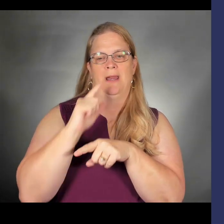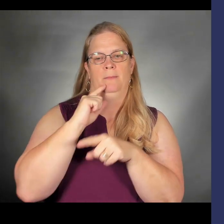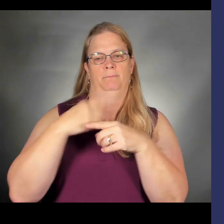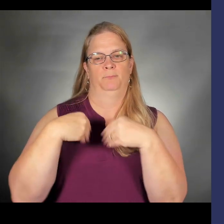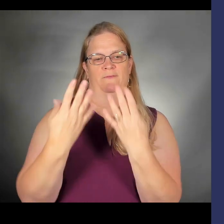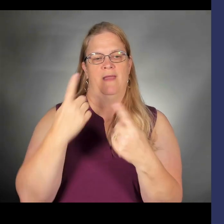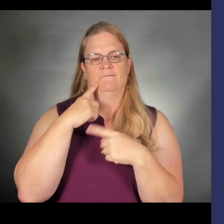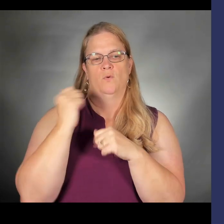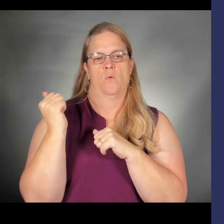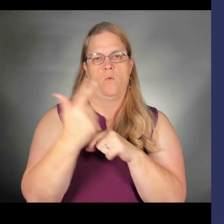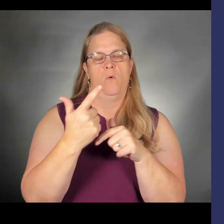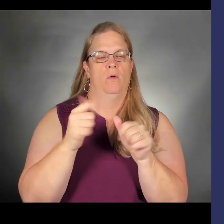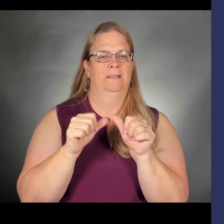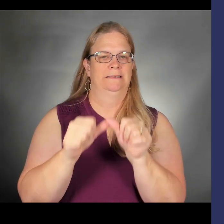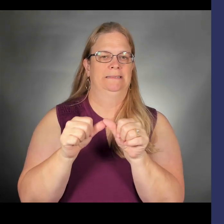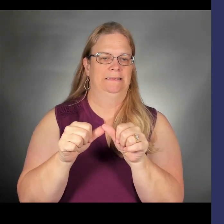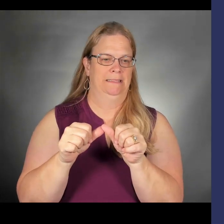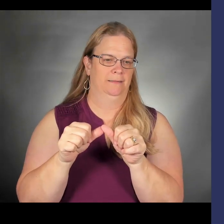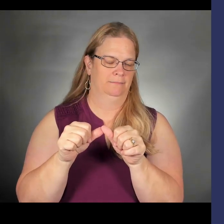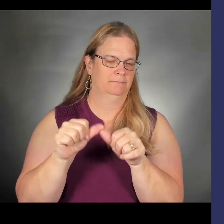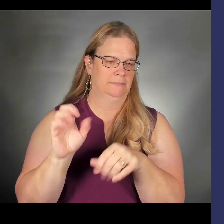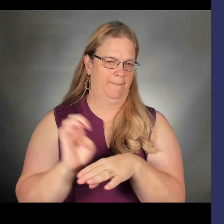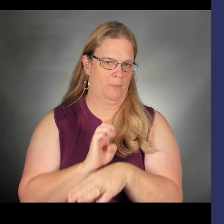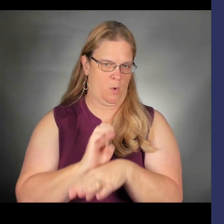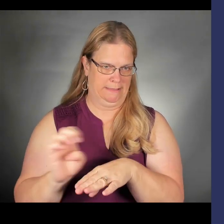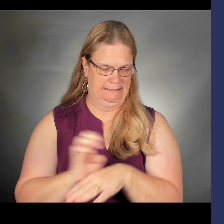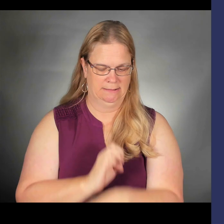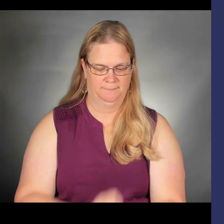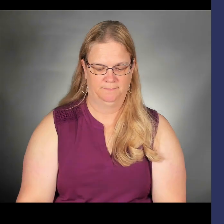well as annual training should be provided for all existing employees.